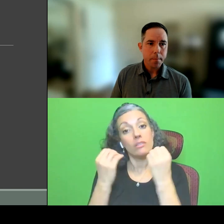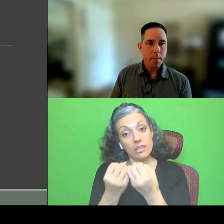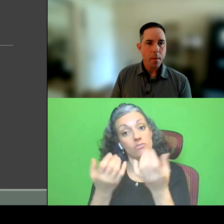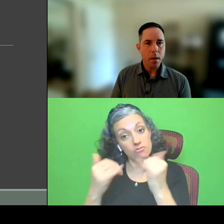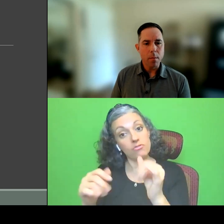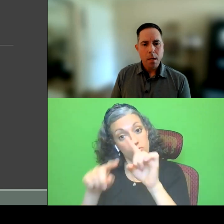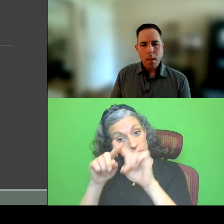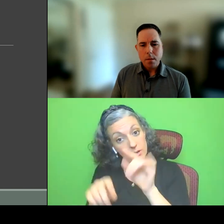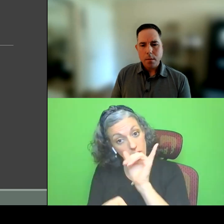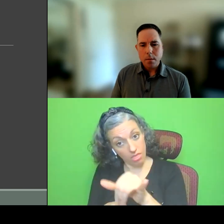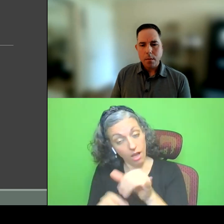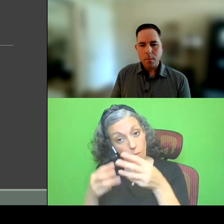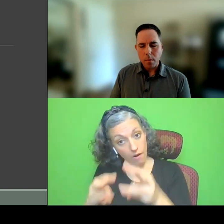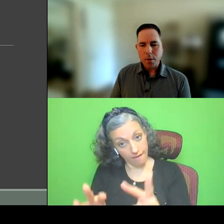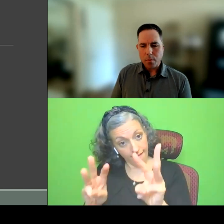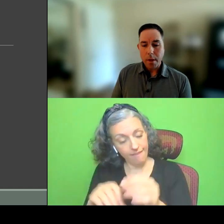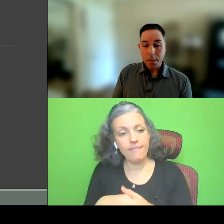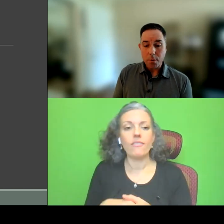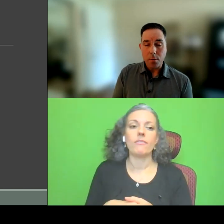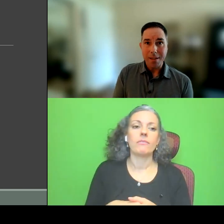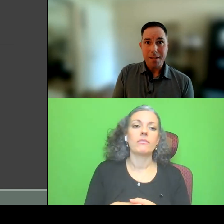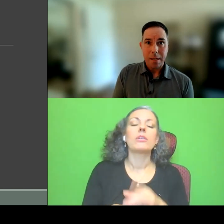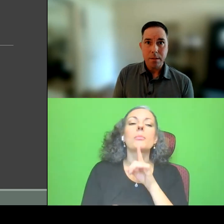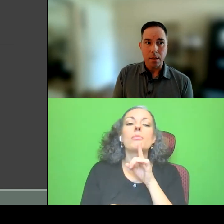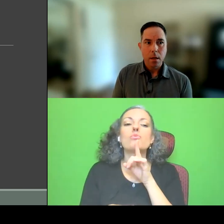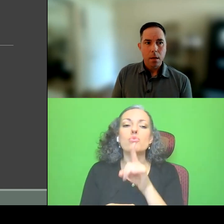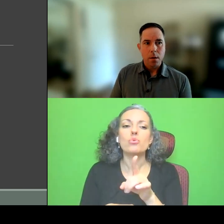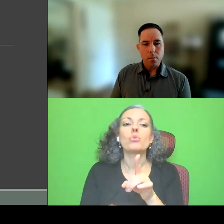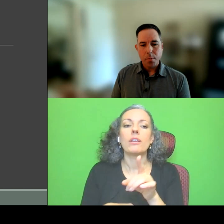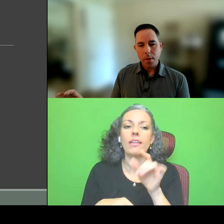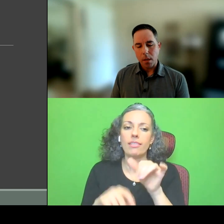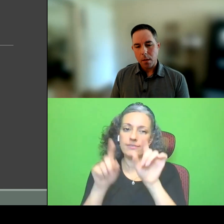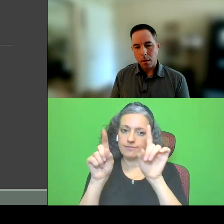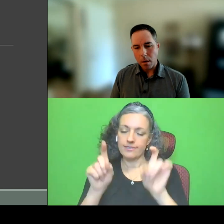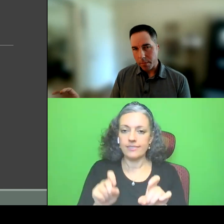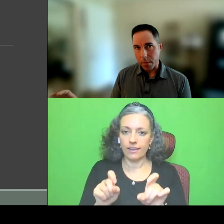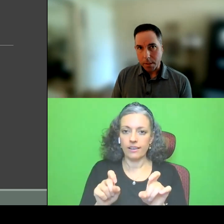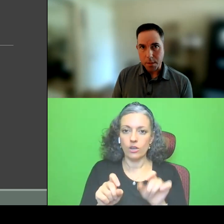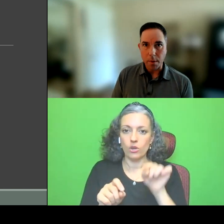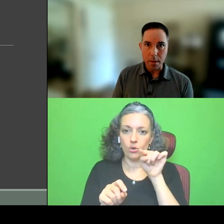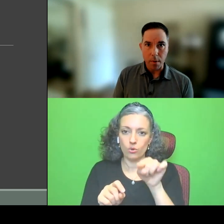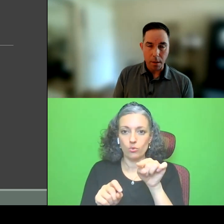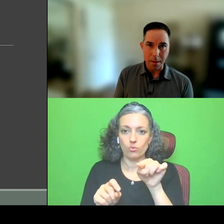You want to be sure that as you're doing this testing, you're putting all of your accessibility bugs